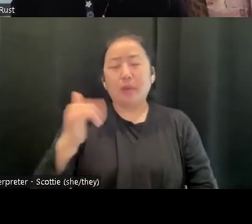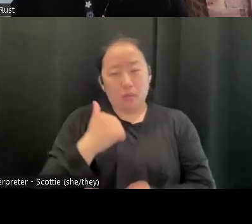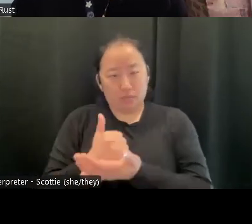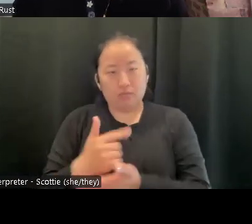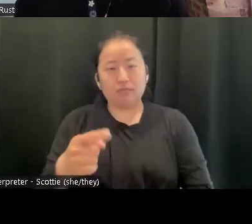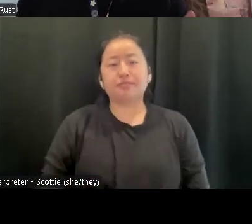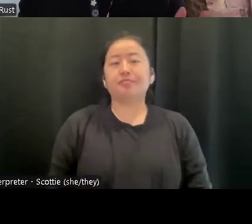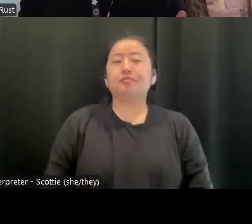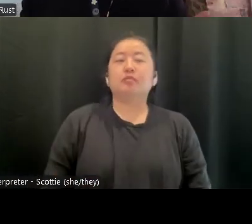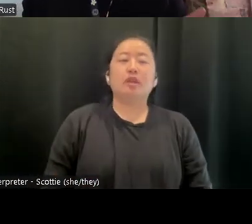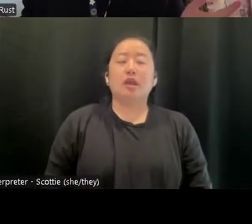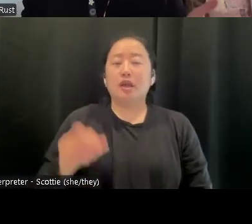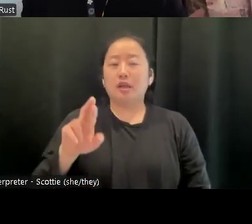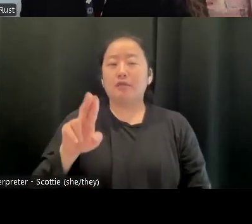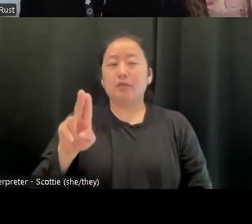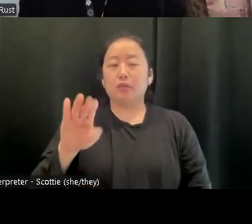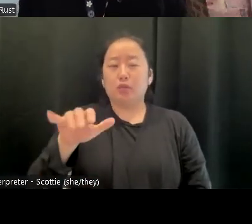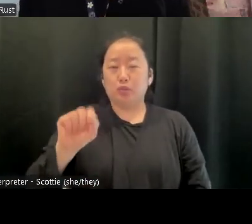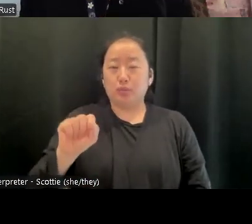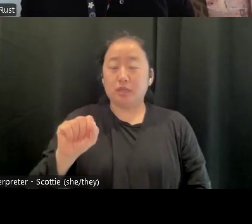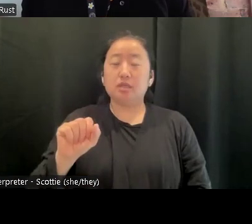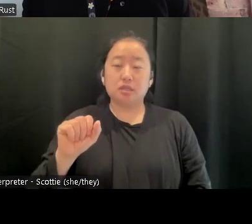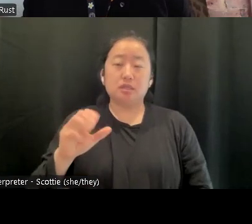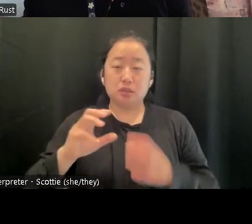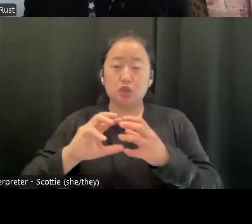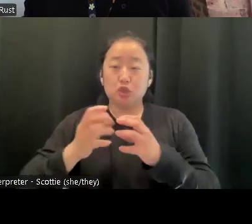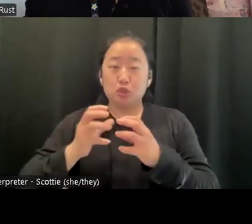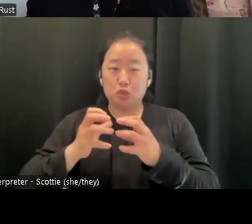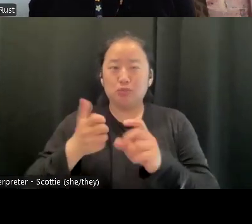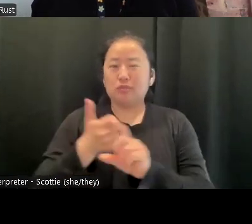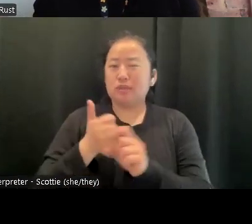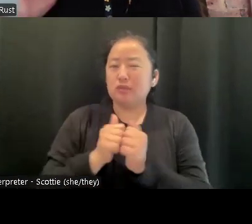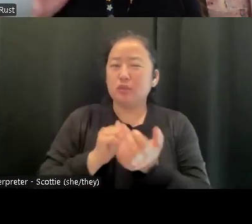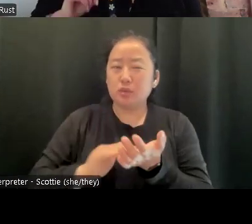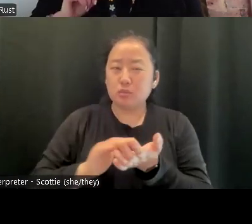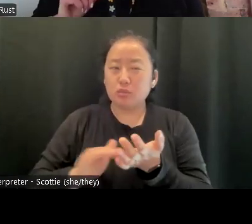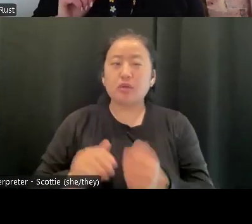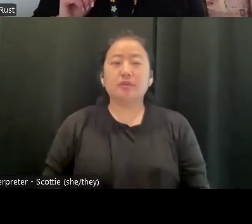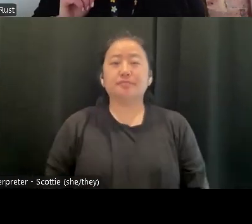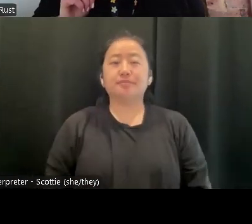was super cool, we have one in our lab. The picture of the gentleman on the screen,